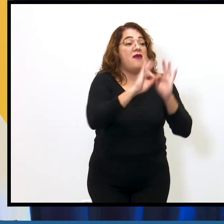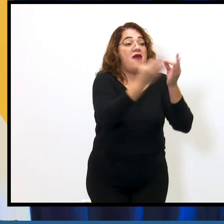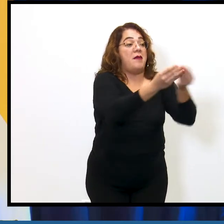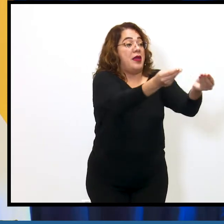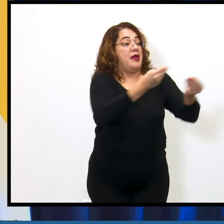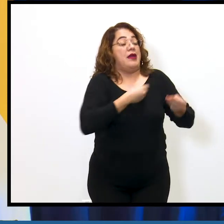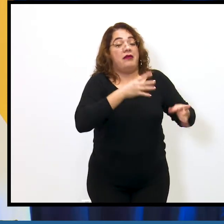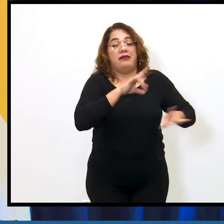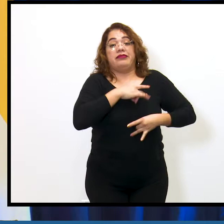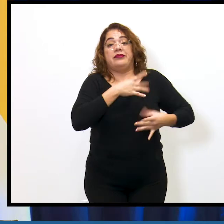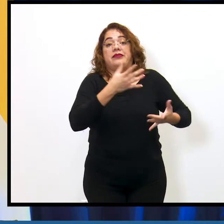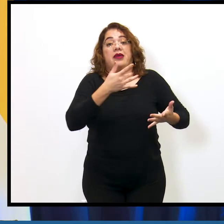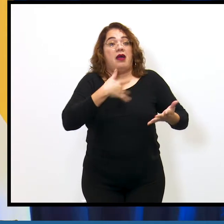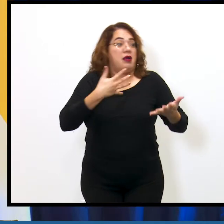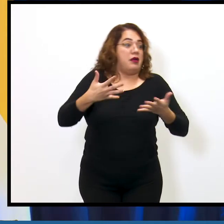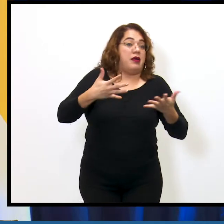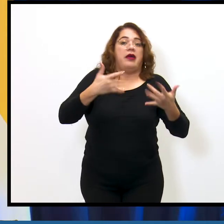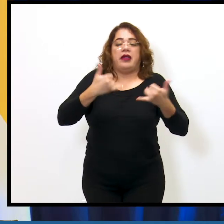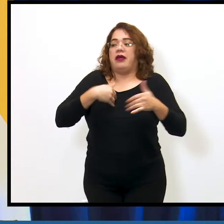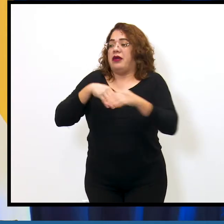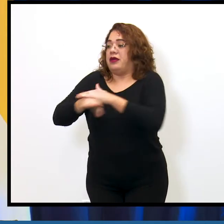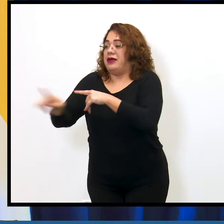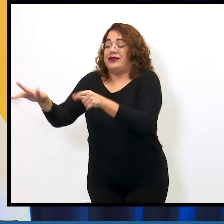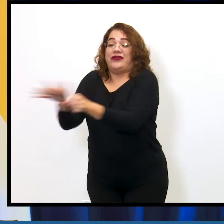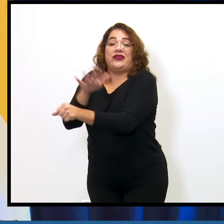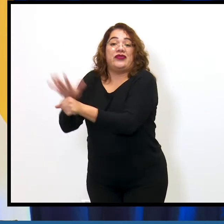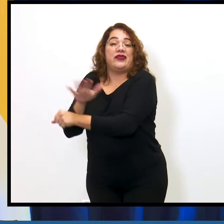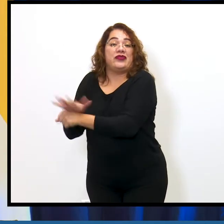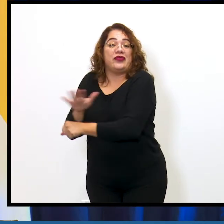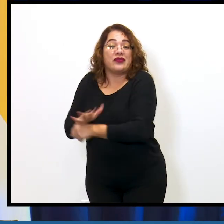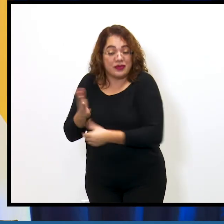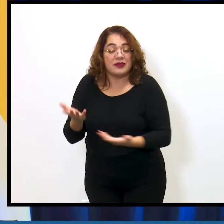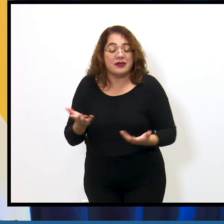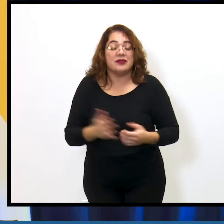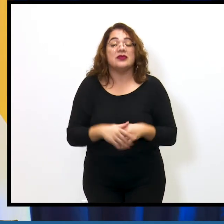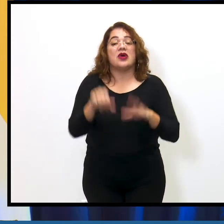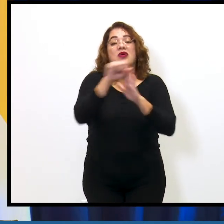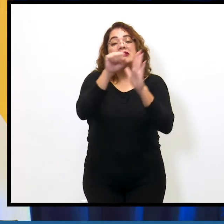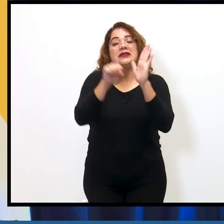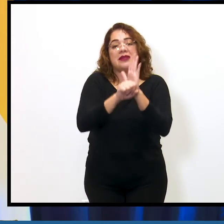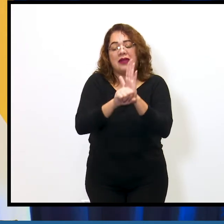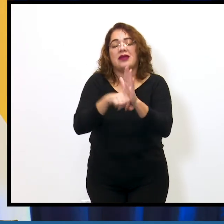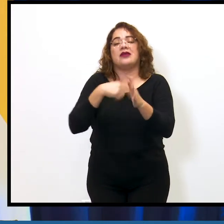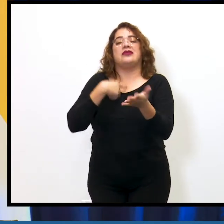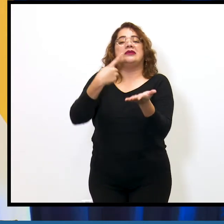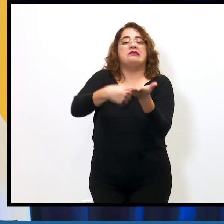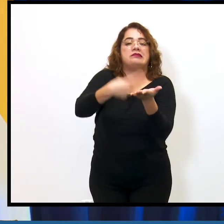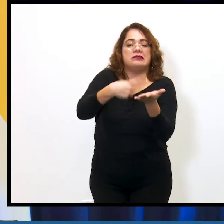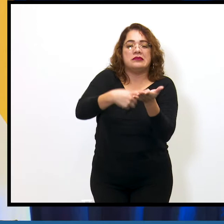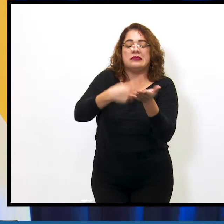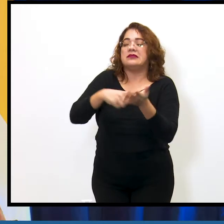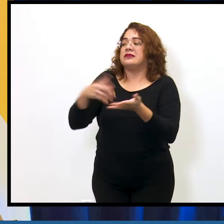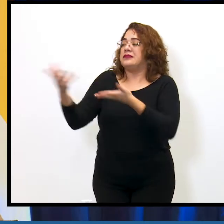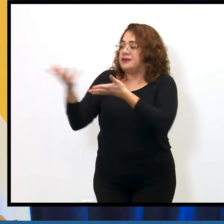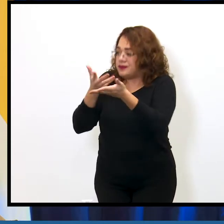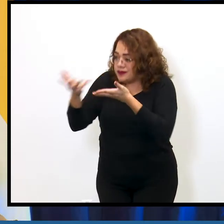and we are of course working directly with the state and others to increase that surge capacity that's available and, and where we can.